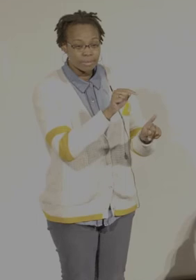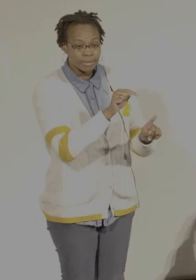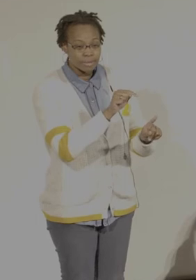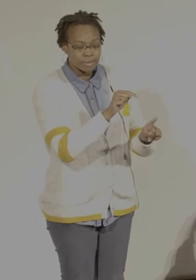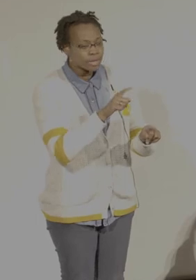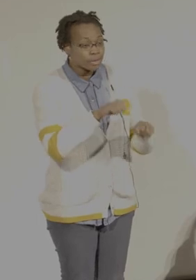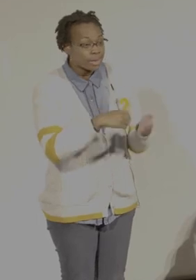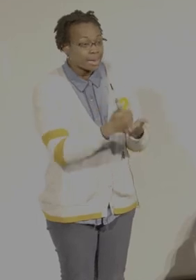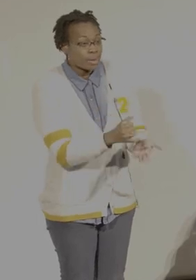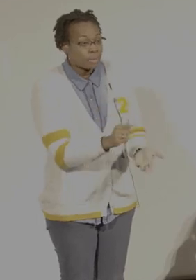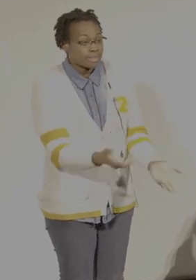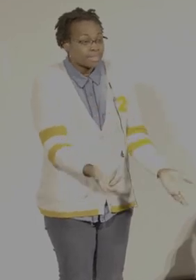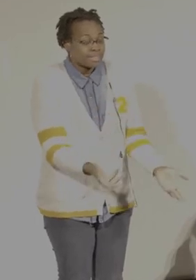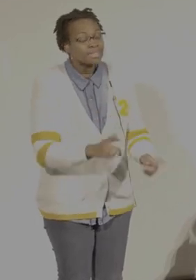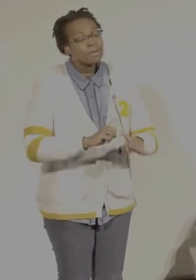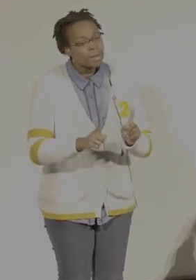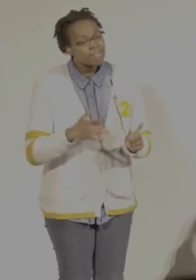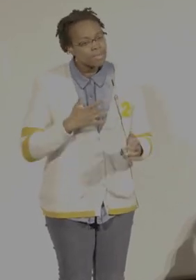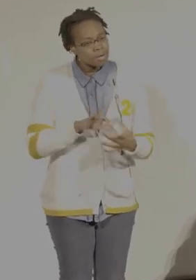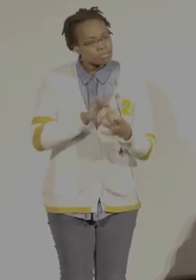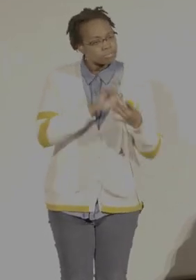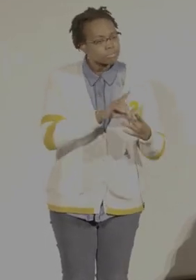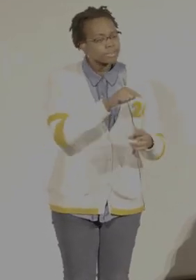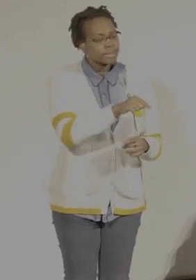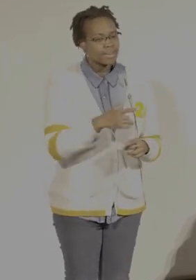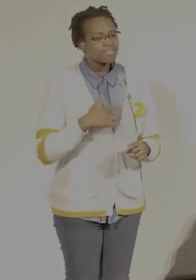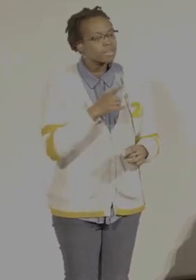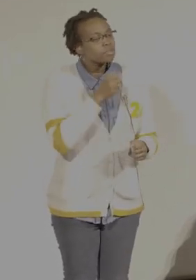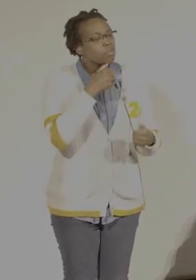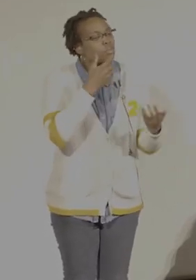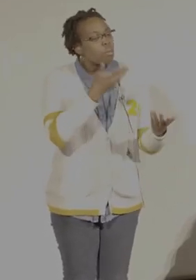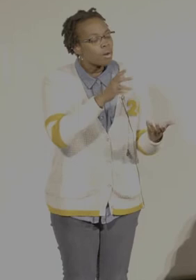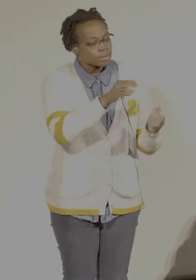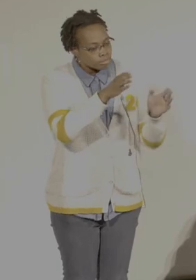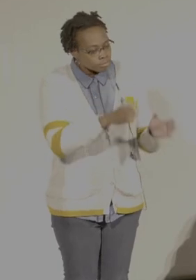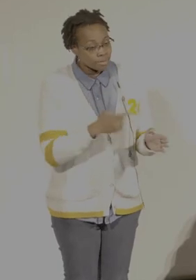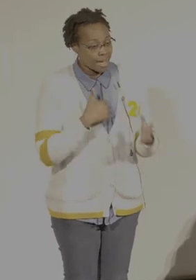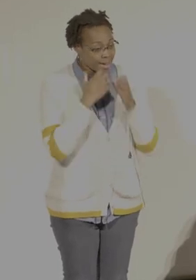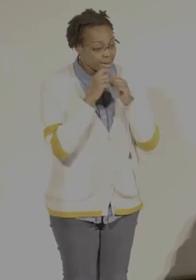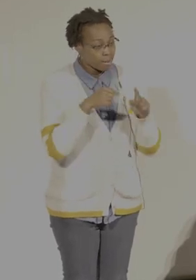You can't help but feel close to him, feel his warmth and his presence. So I care about him deeply.